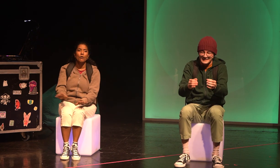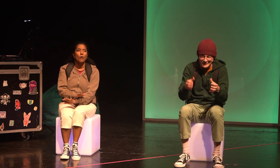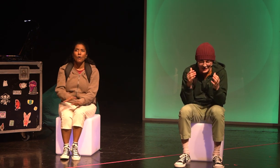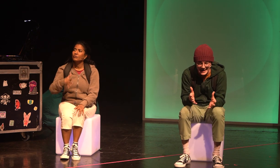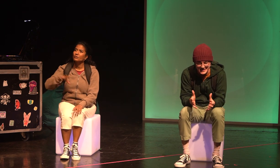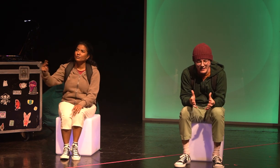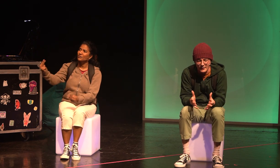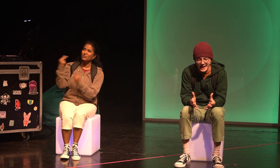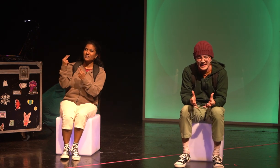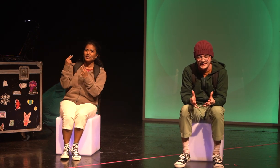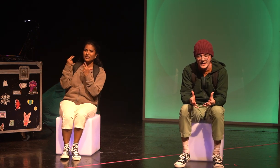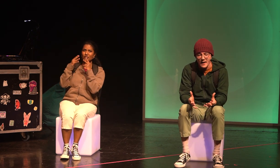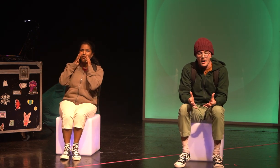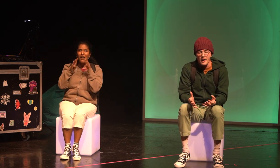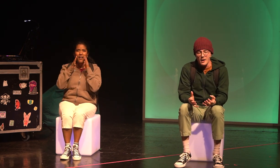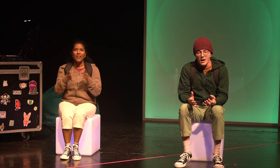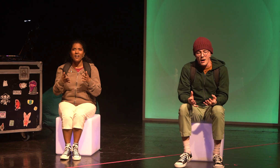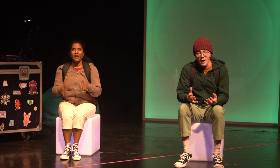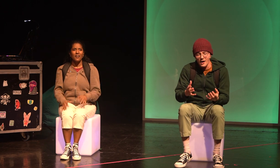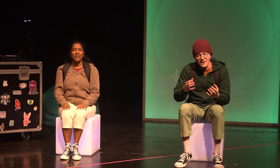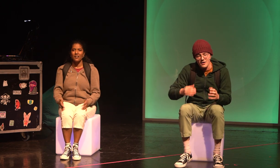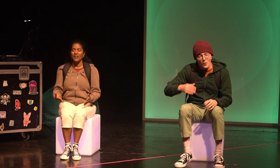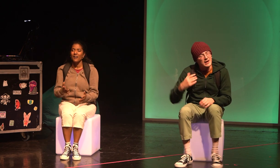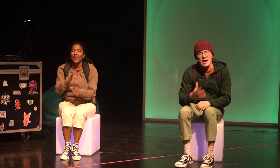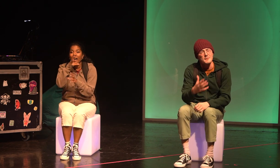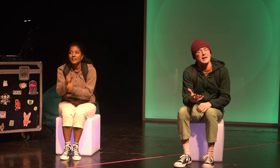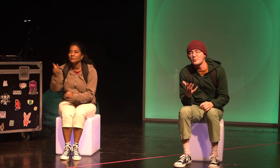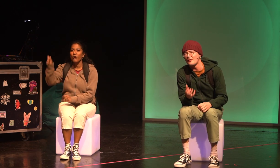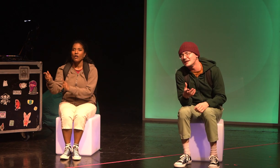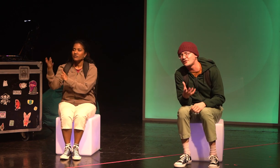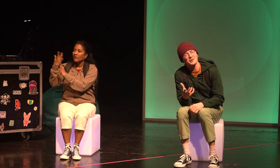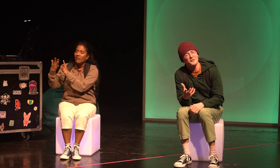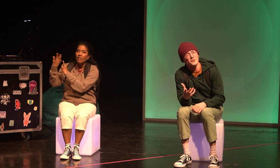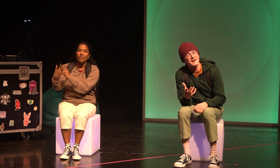this is the last thing I need cos, well, I hate people feeling sorry for